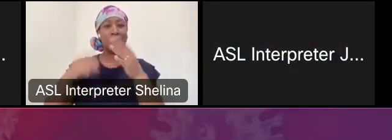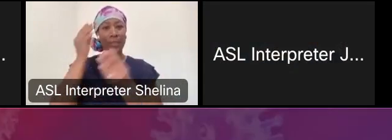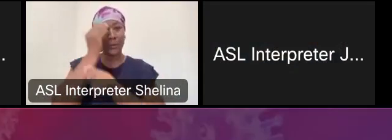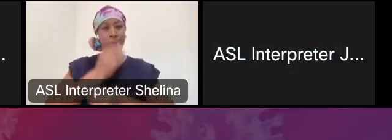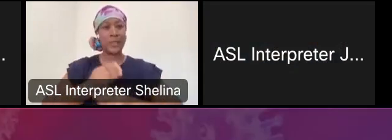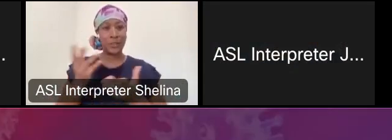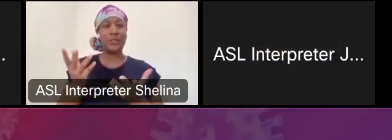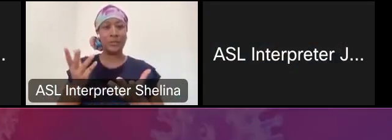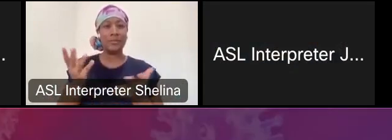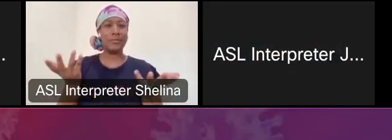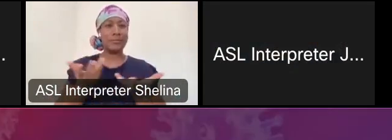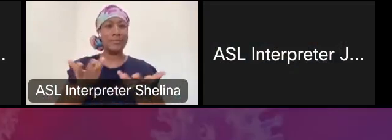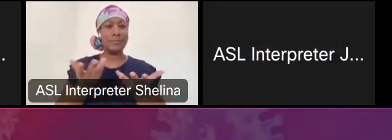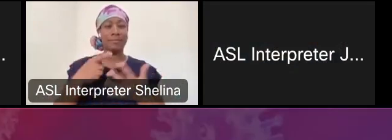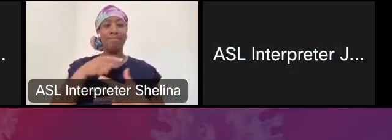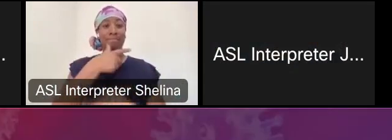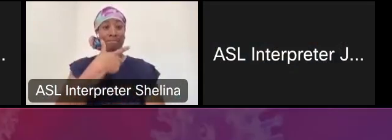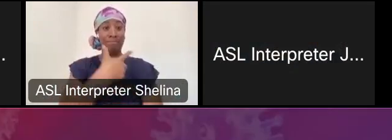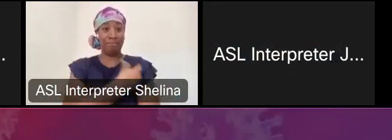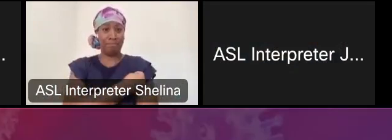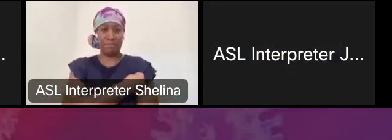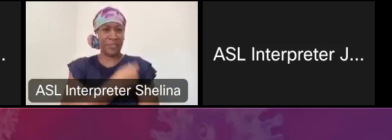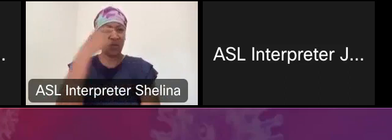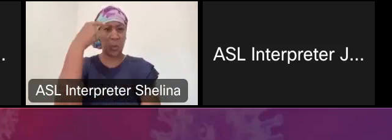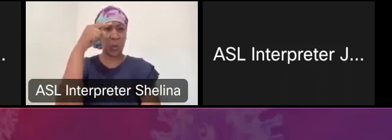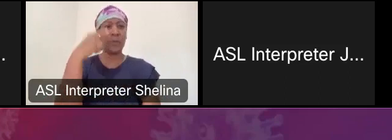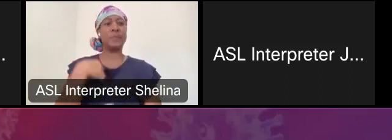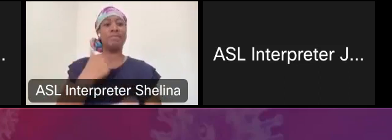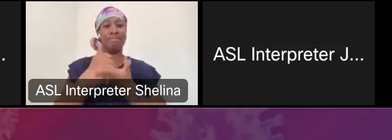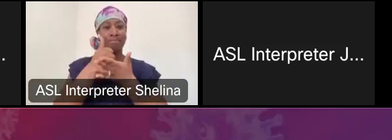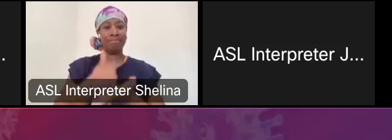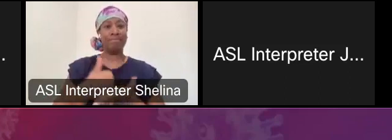Vaccines are made to train our bodies to fight against certain diseases.